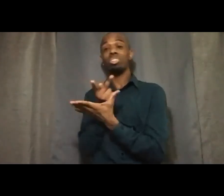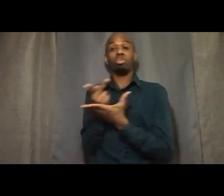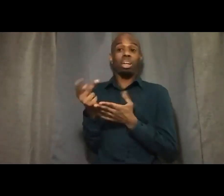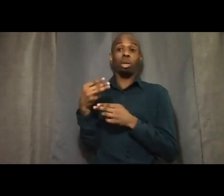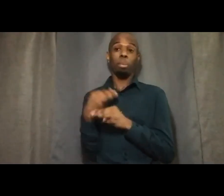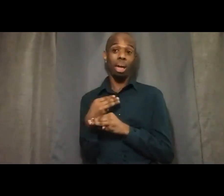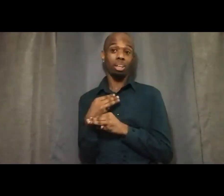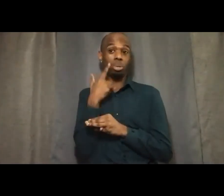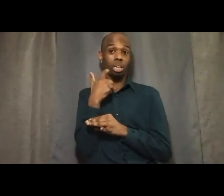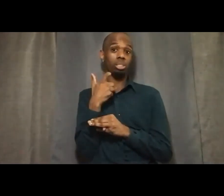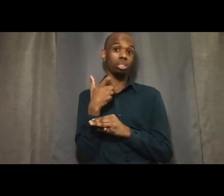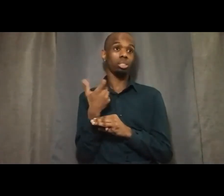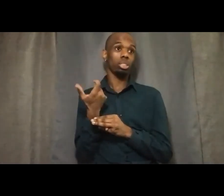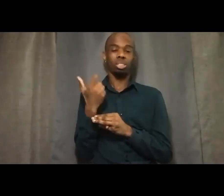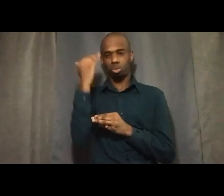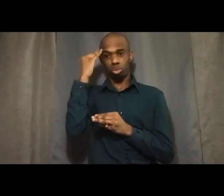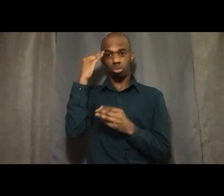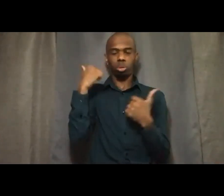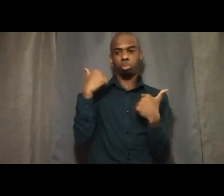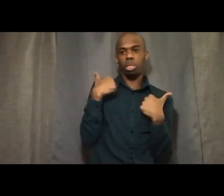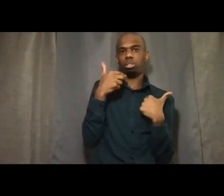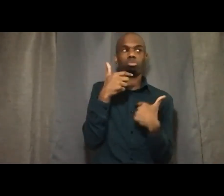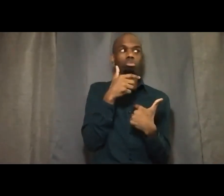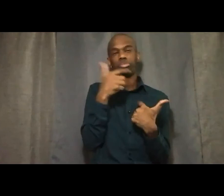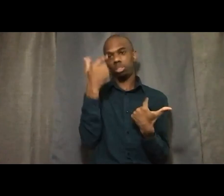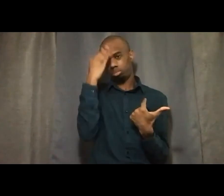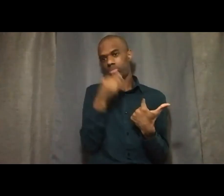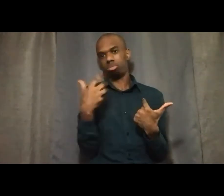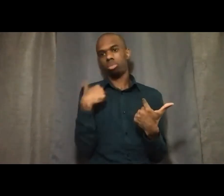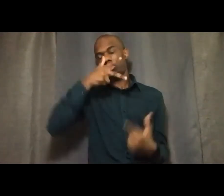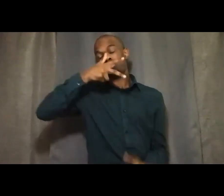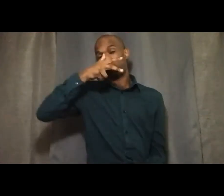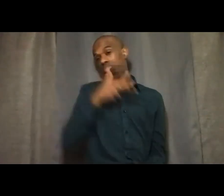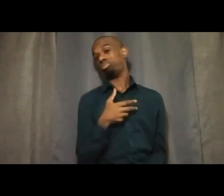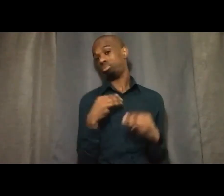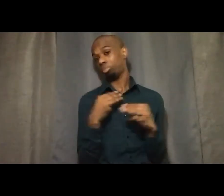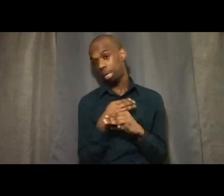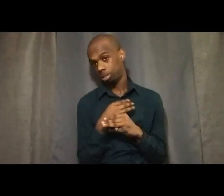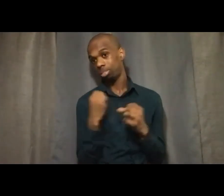beyond fifth grade math, I'm terrible at math. I need somebody else to help my child